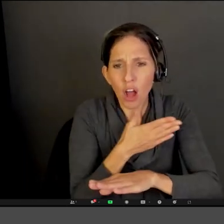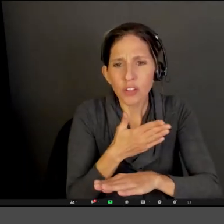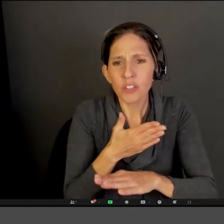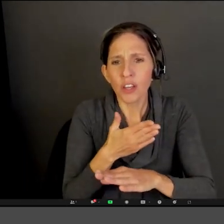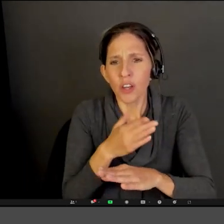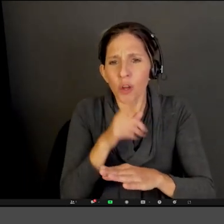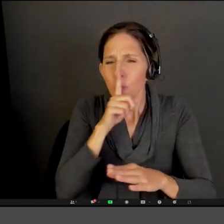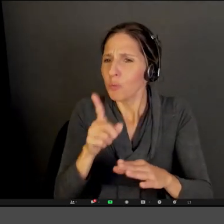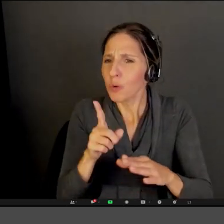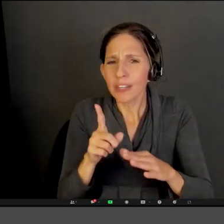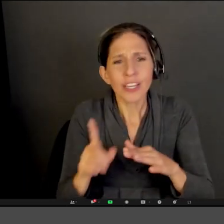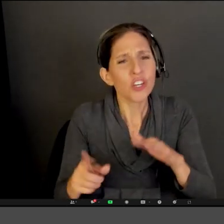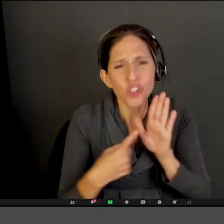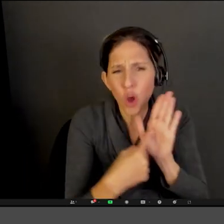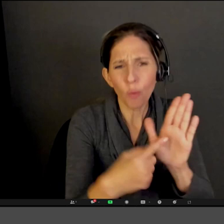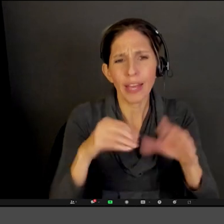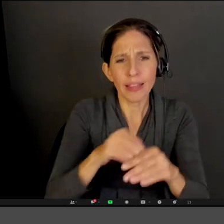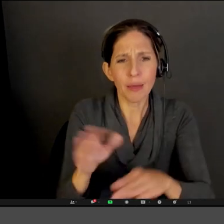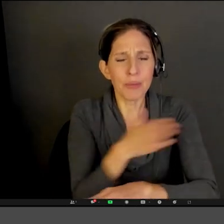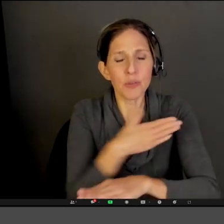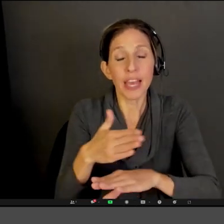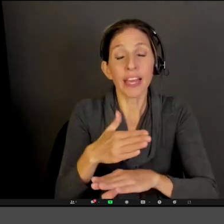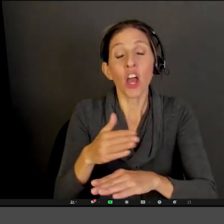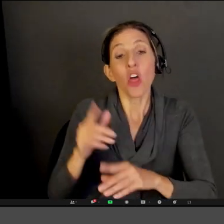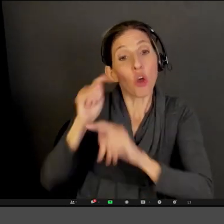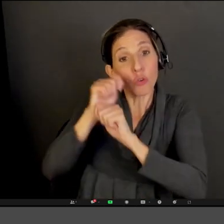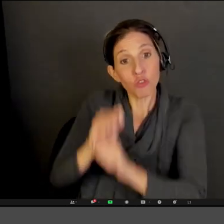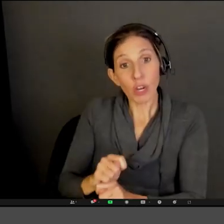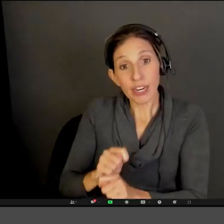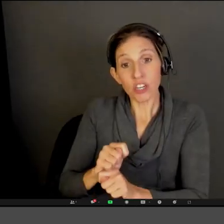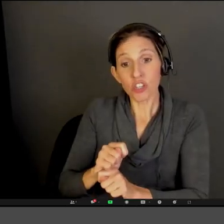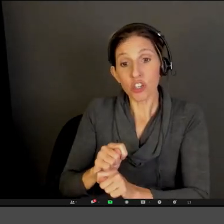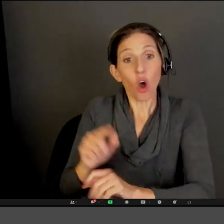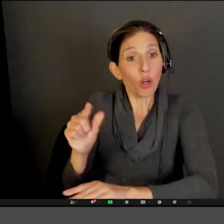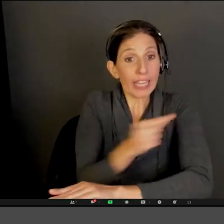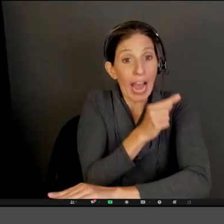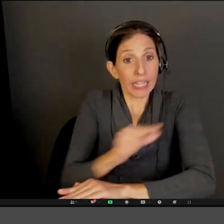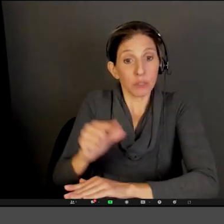TRADITIONAL GOSPEL SONGS, AND THEN ADDED FREEDOM LYRICS TO IT, GOING TO NOTE,